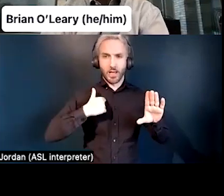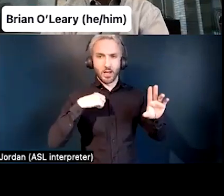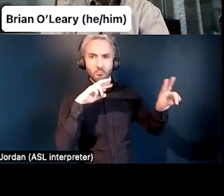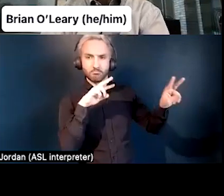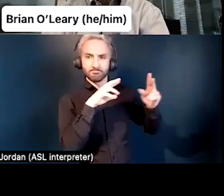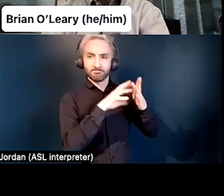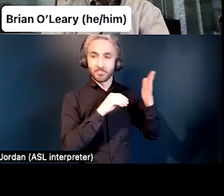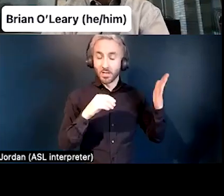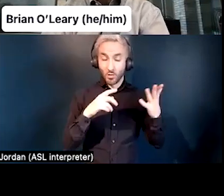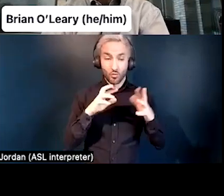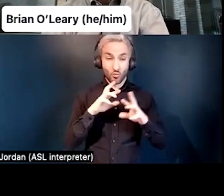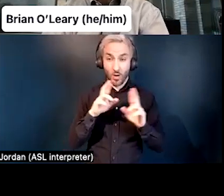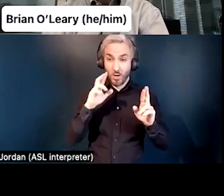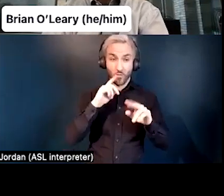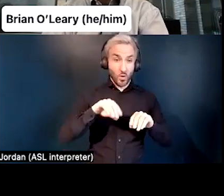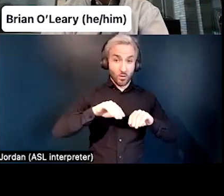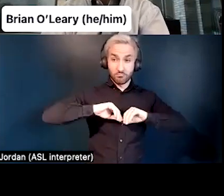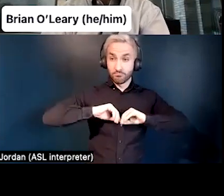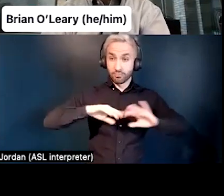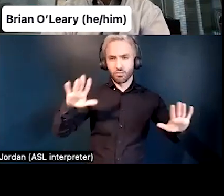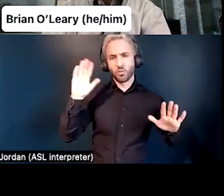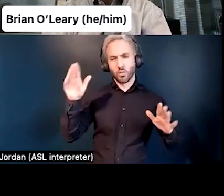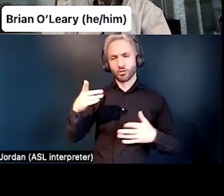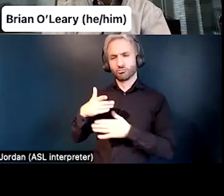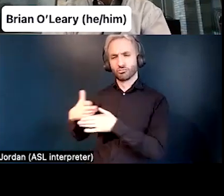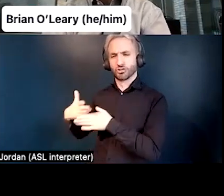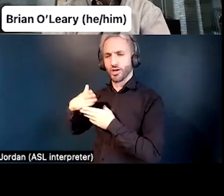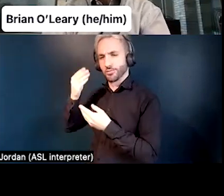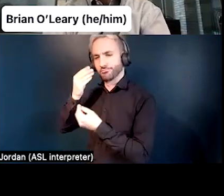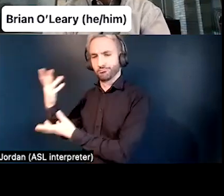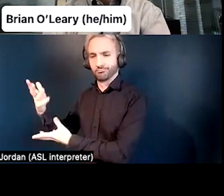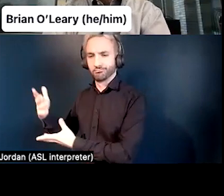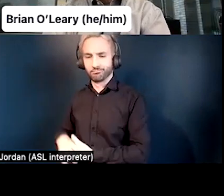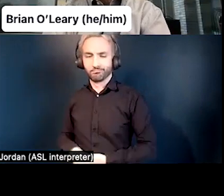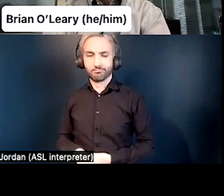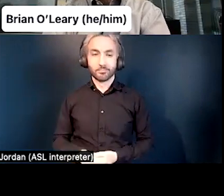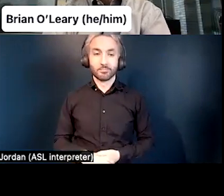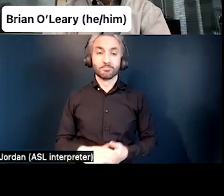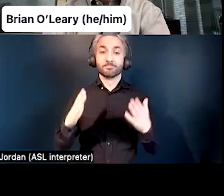we're definitely going to be sharing it. When it comes to repositories, BookNet